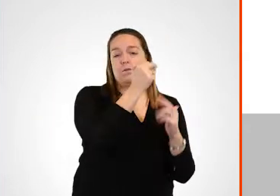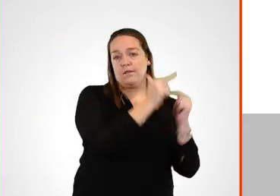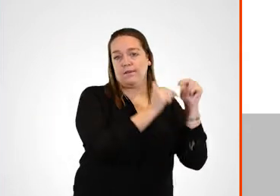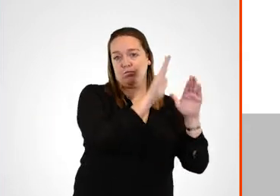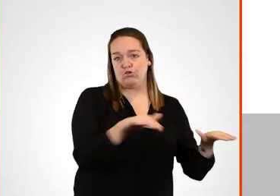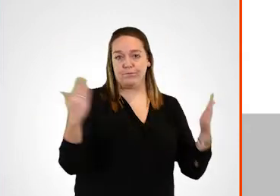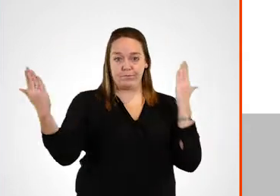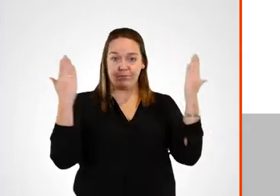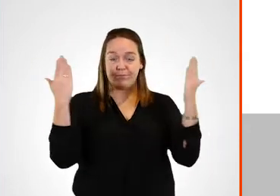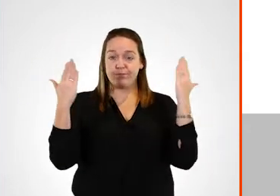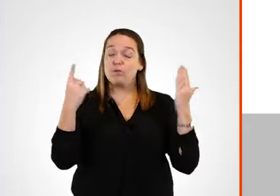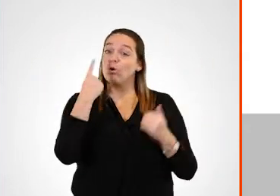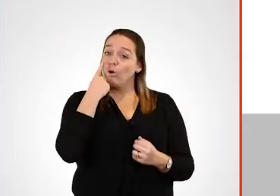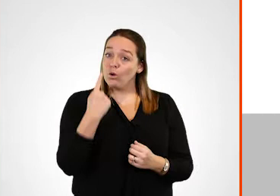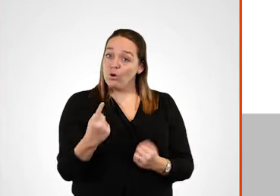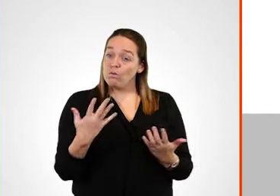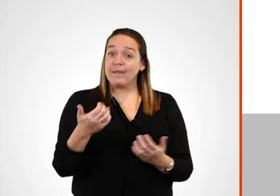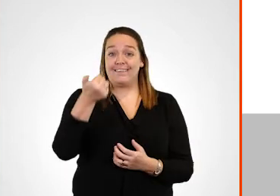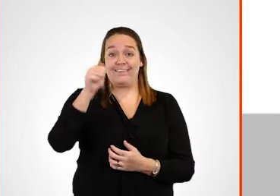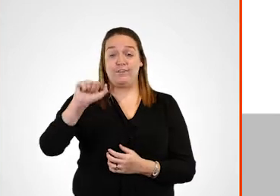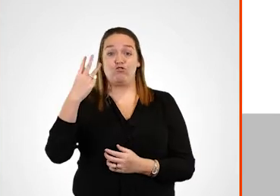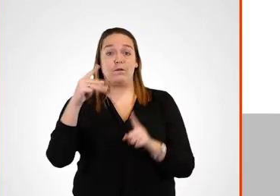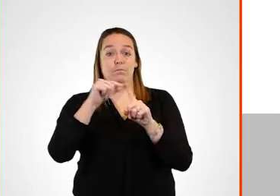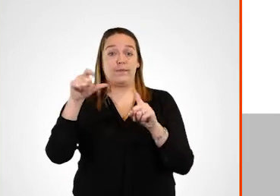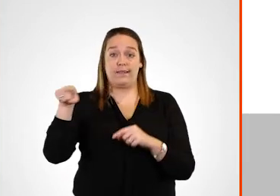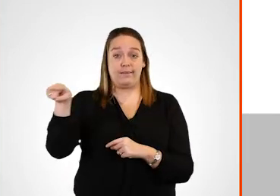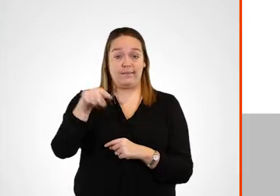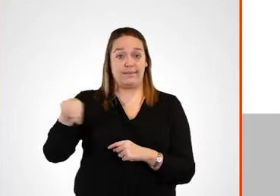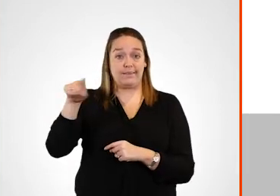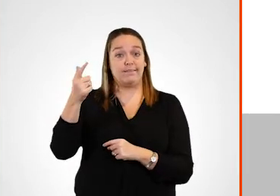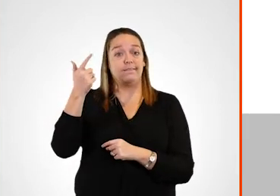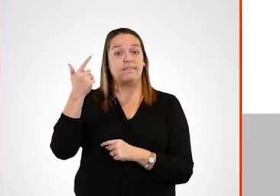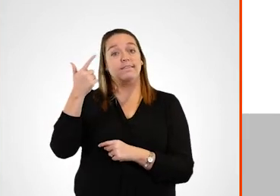and what they found was that 63% of the kids who are hard of hearing